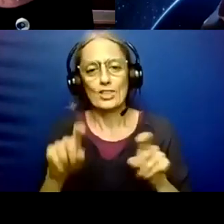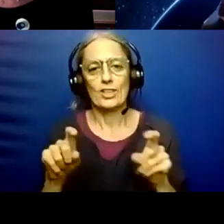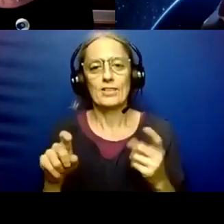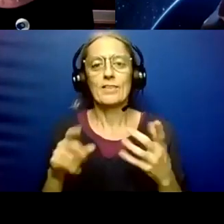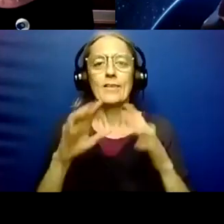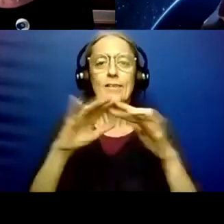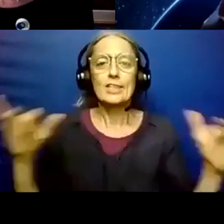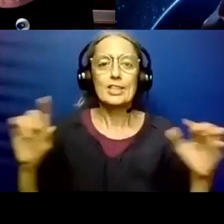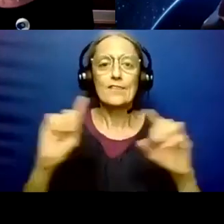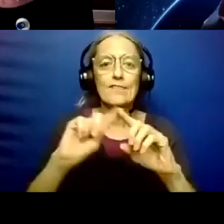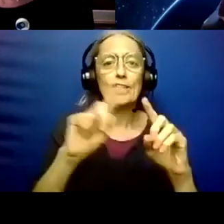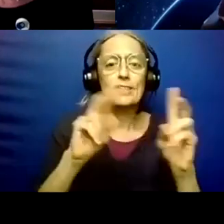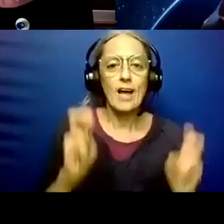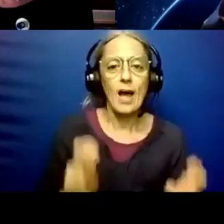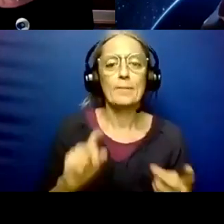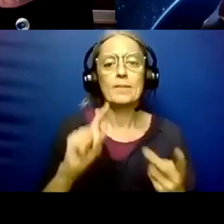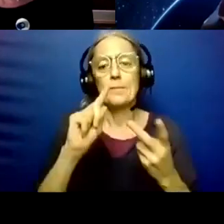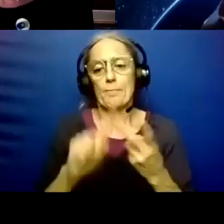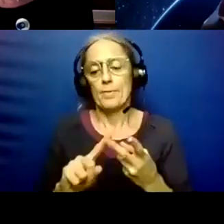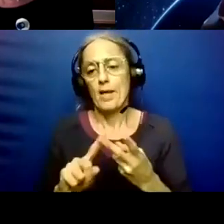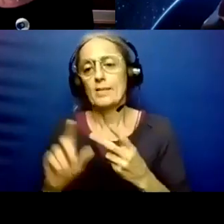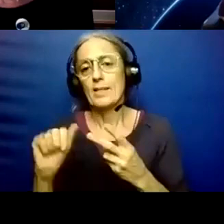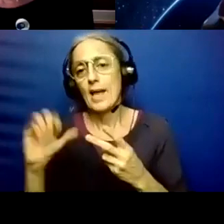users in our community, both in terms of disability type,